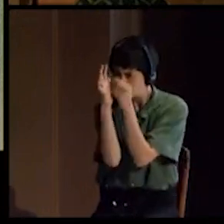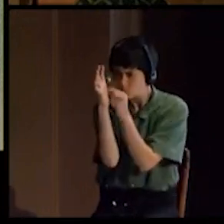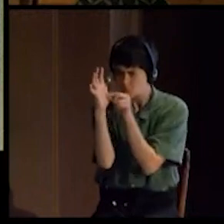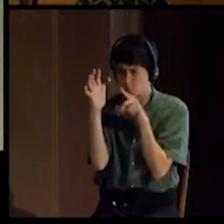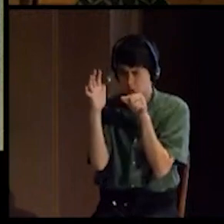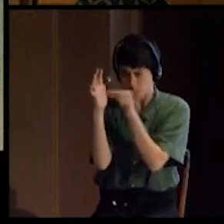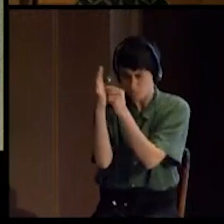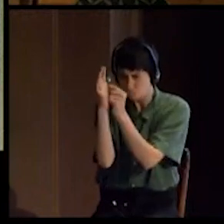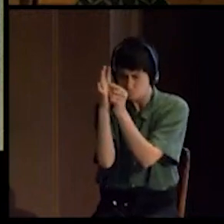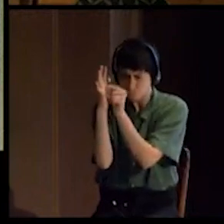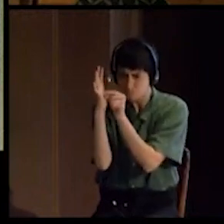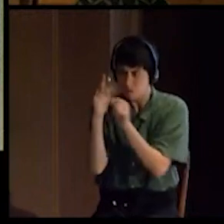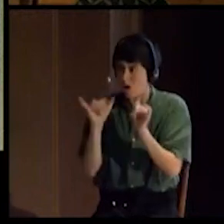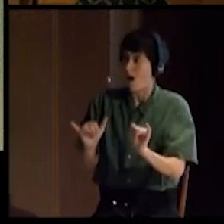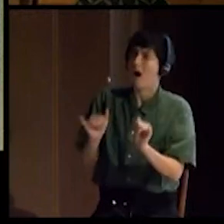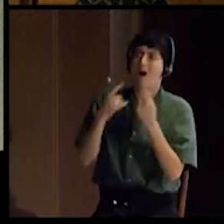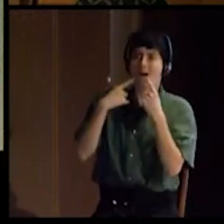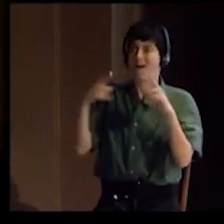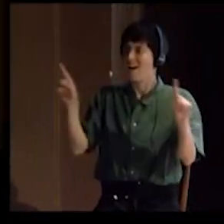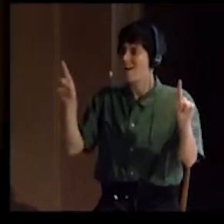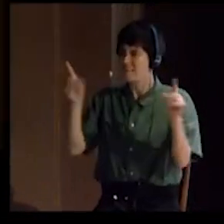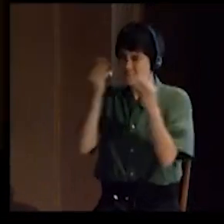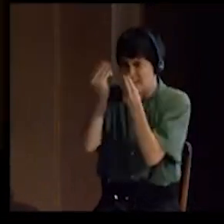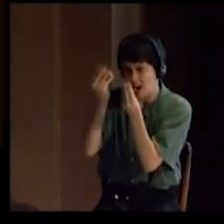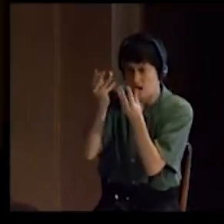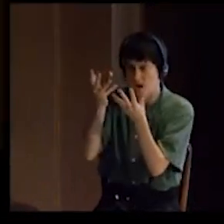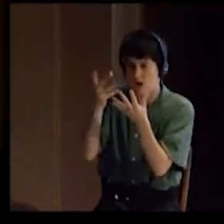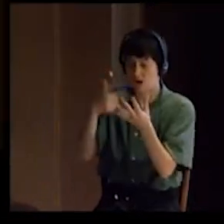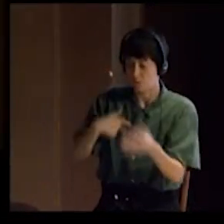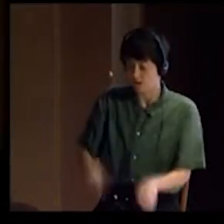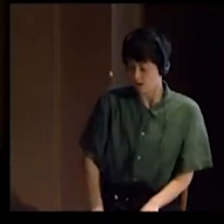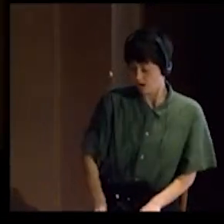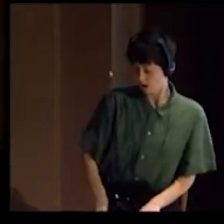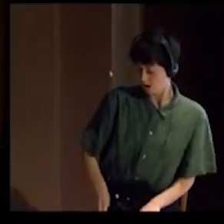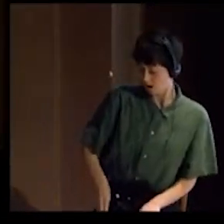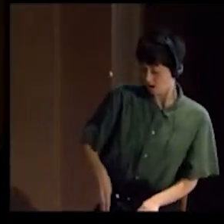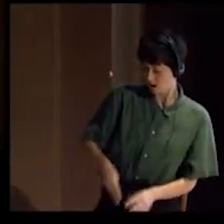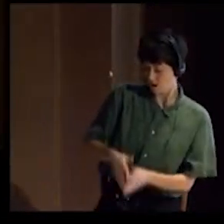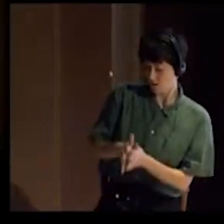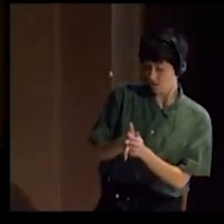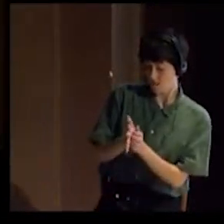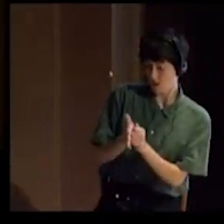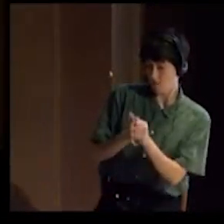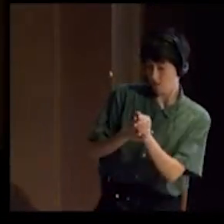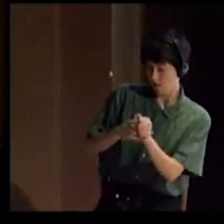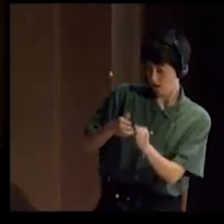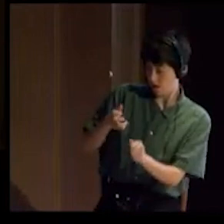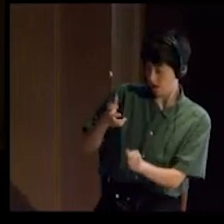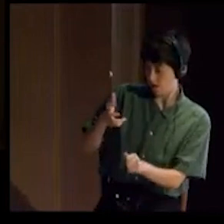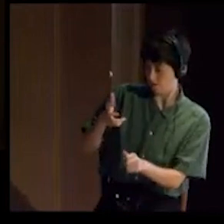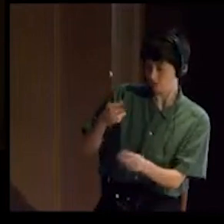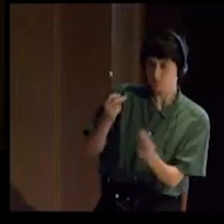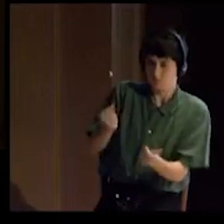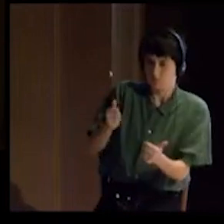But my hand almost froze instantly, and I couldn't write anymore. And that's when it clicked